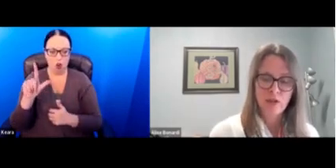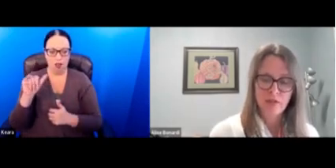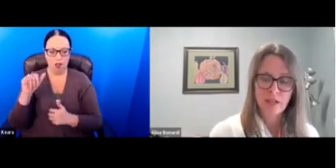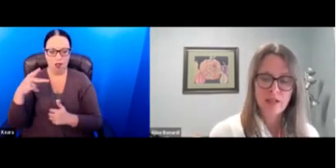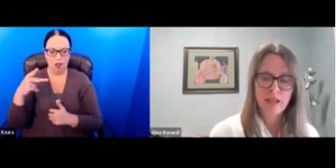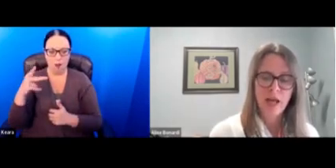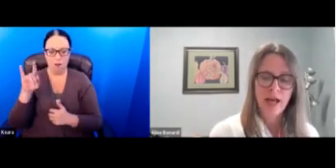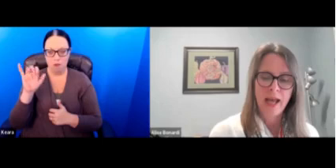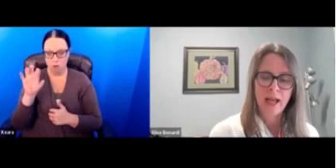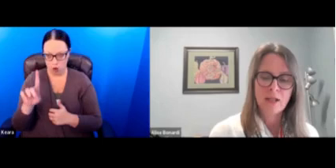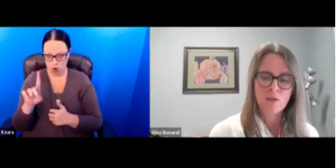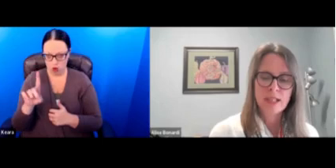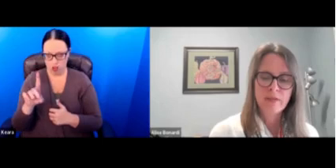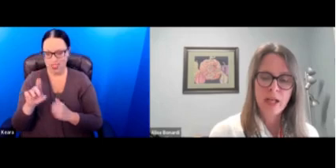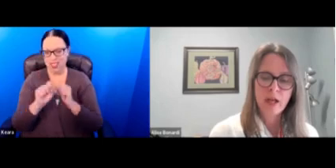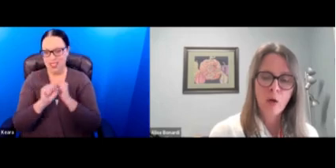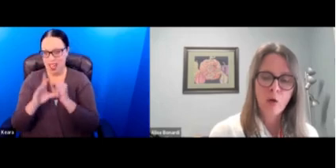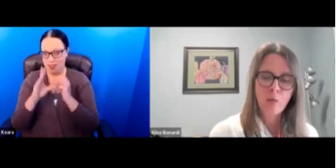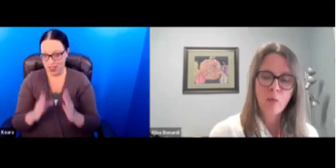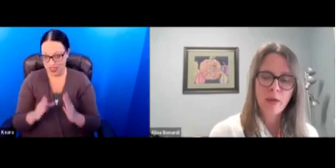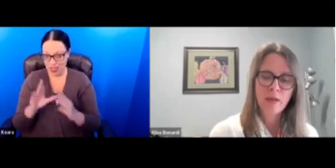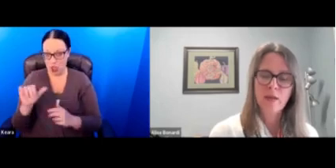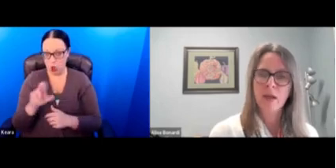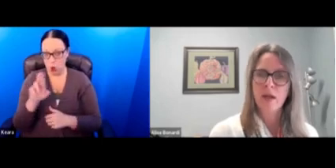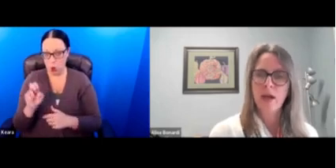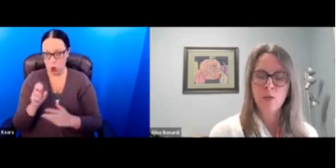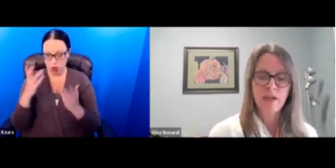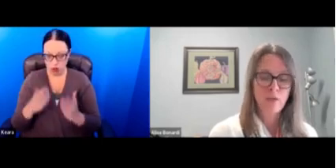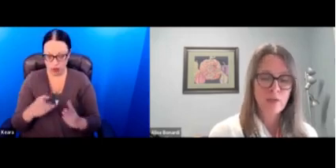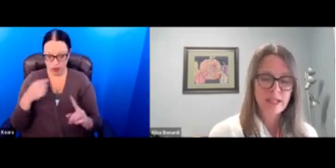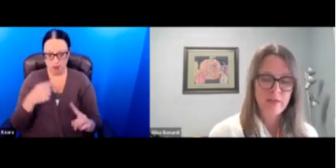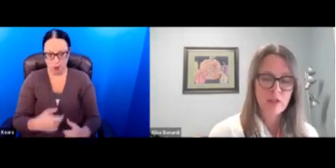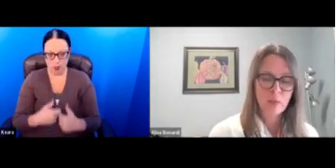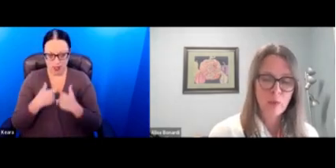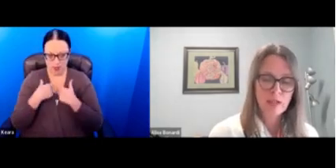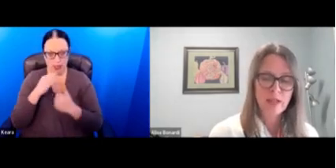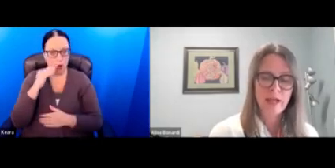services, and was living in a home with 24/7 supports and